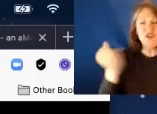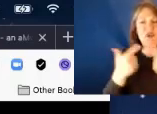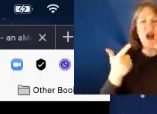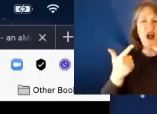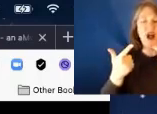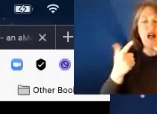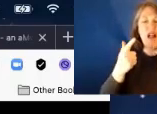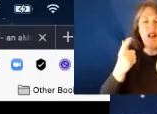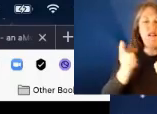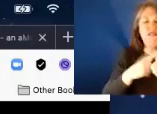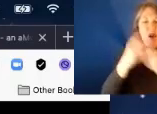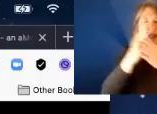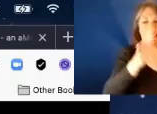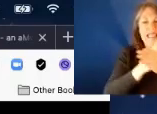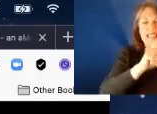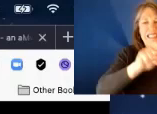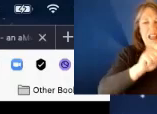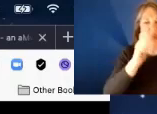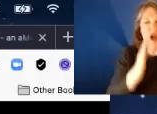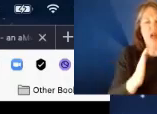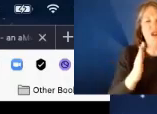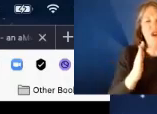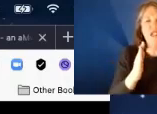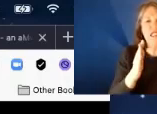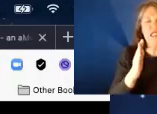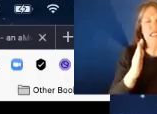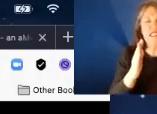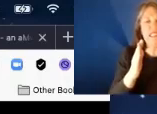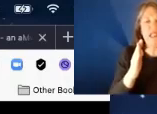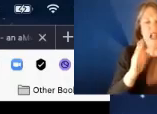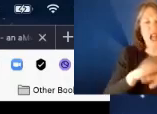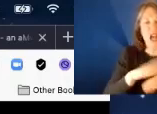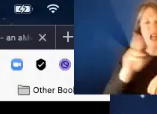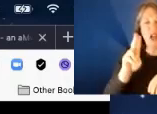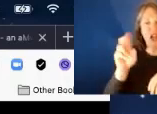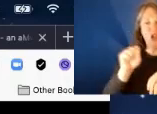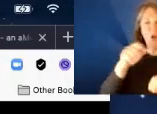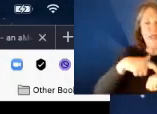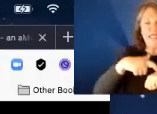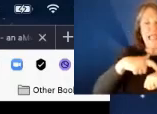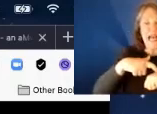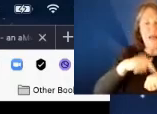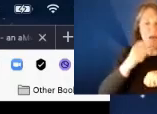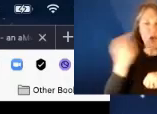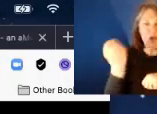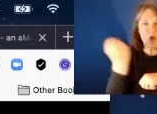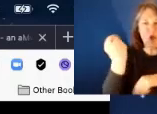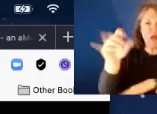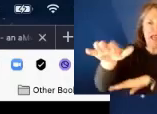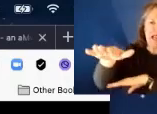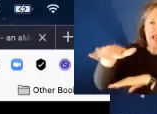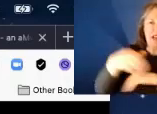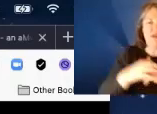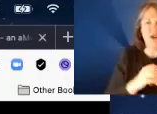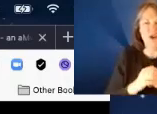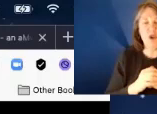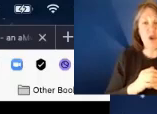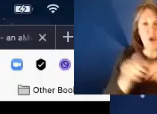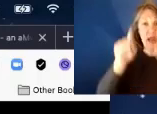listed authors on Tuesday late afternoon, and these were done overnight.